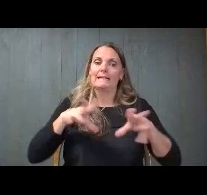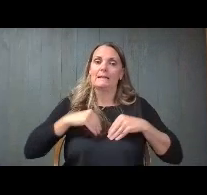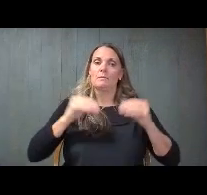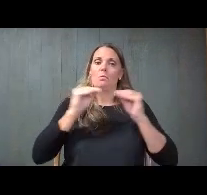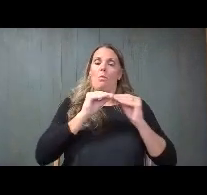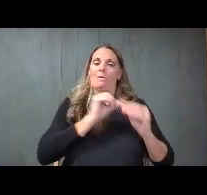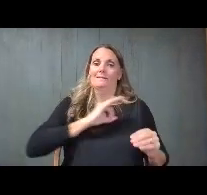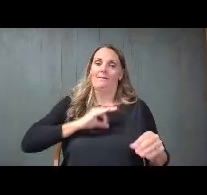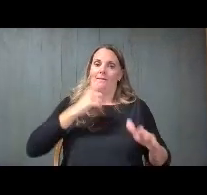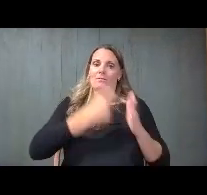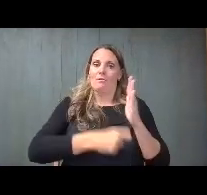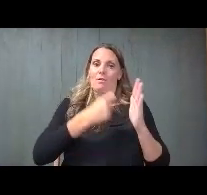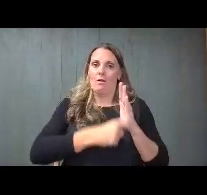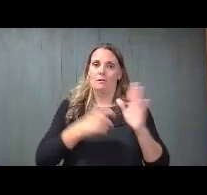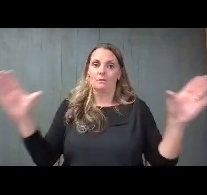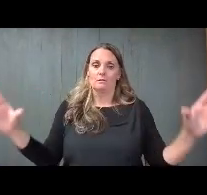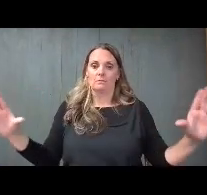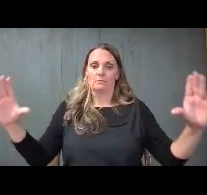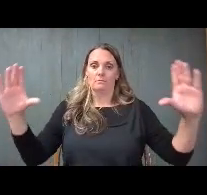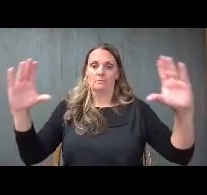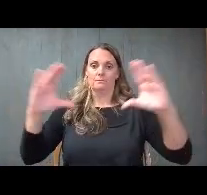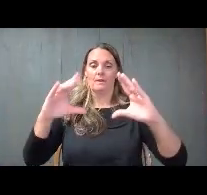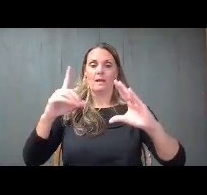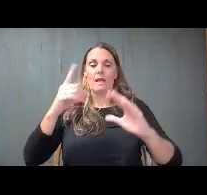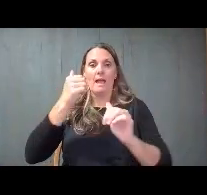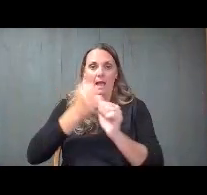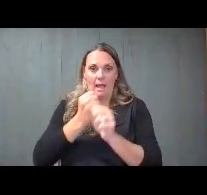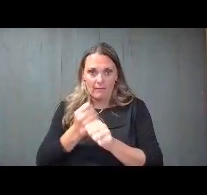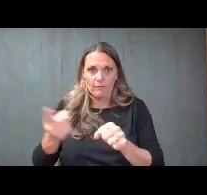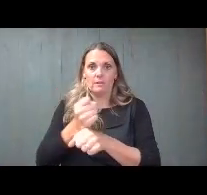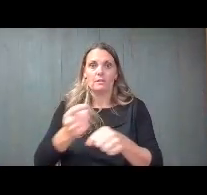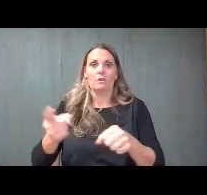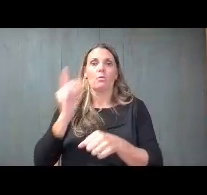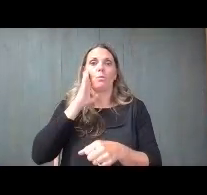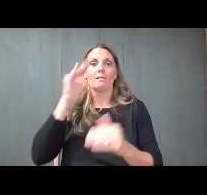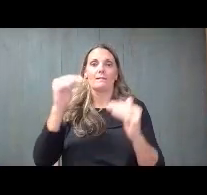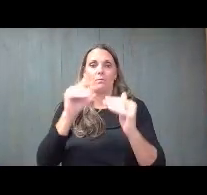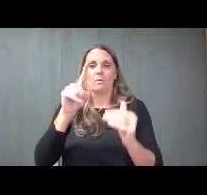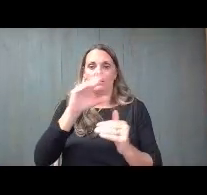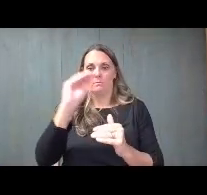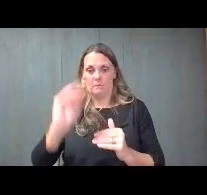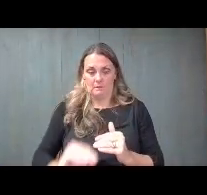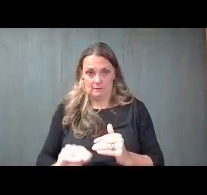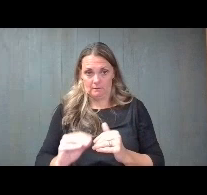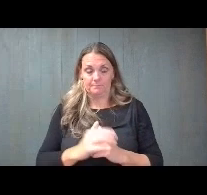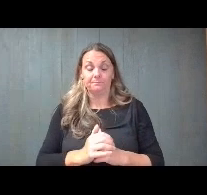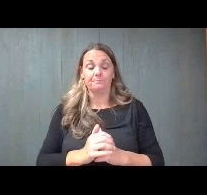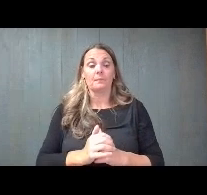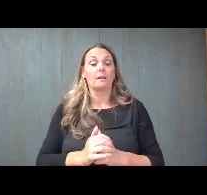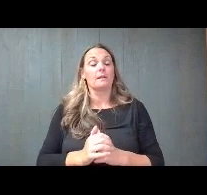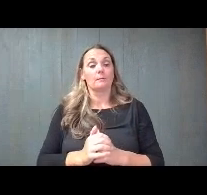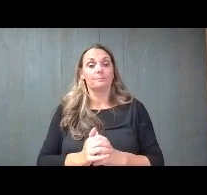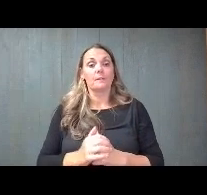with the two totals adding up to a 100%. In year three, the portion of staffing cost